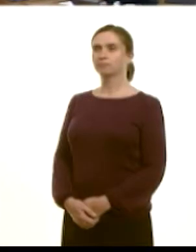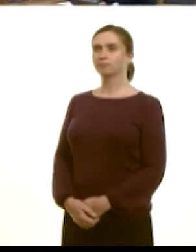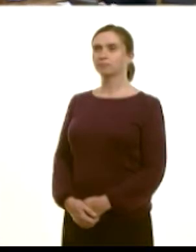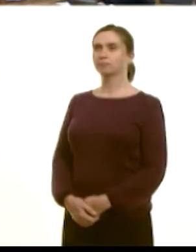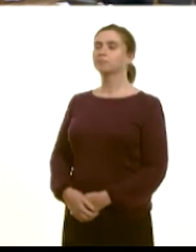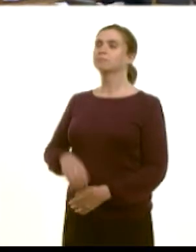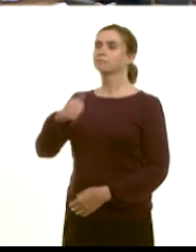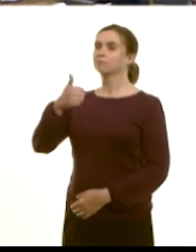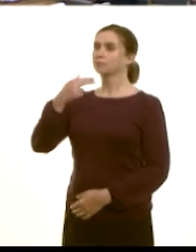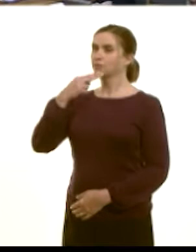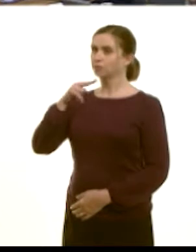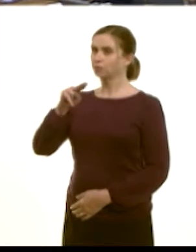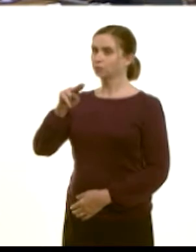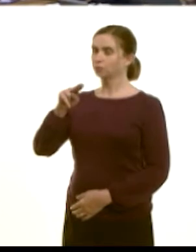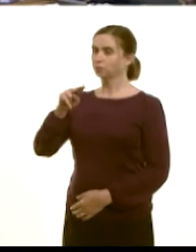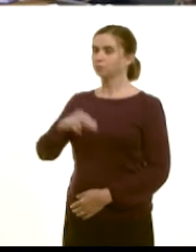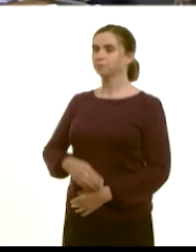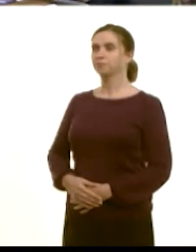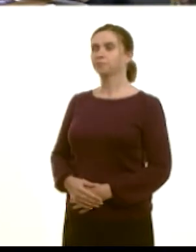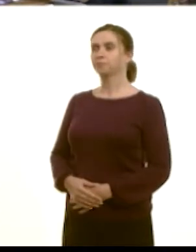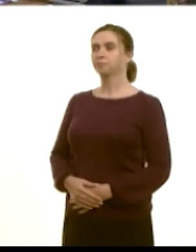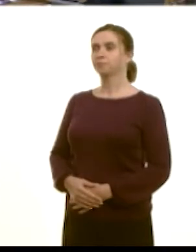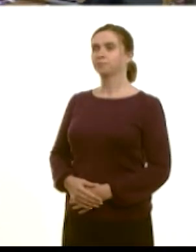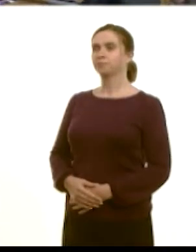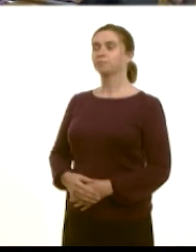Y Llywydd / The Presiding Officer: Good afternoon.